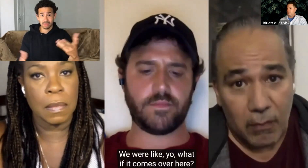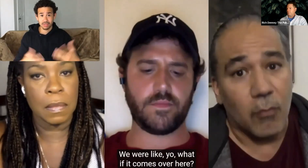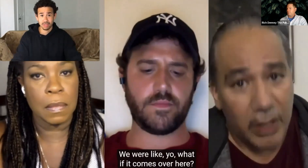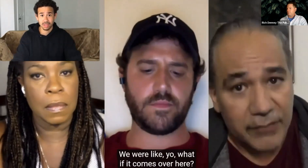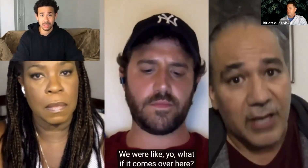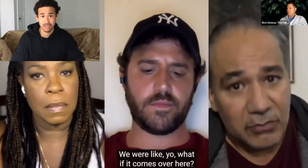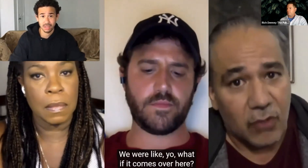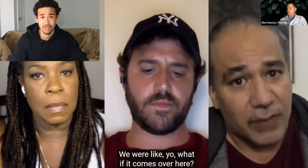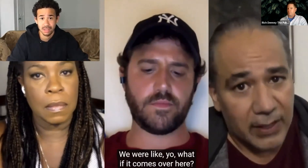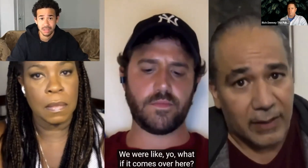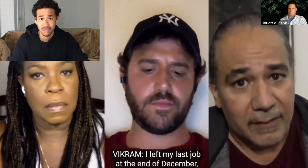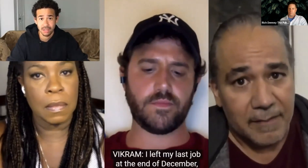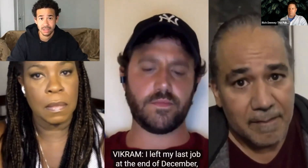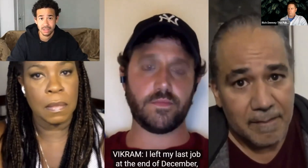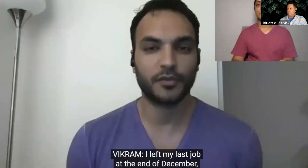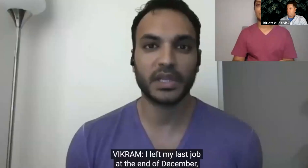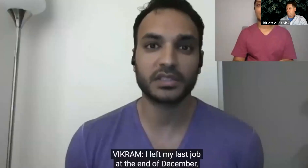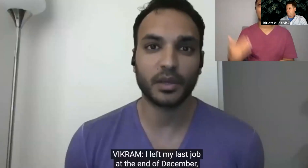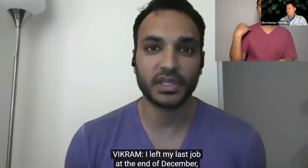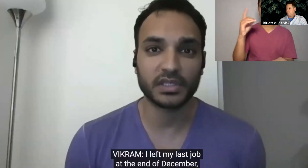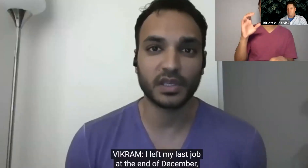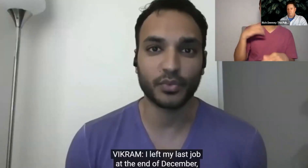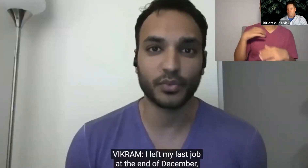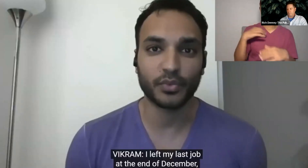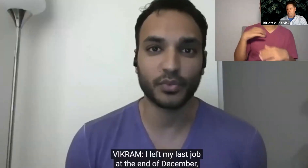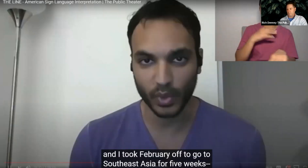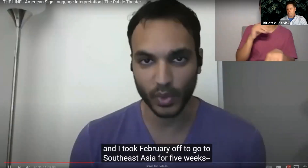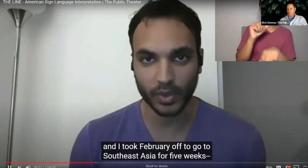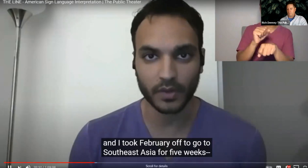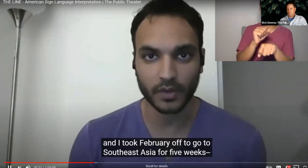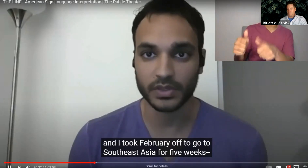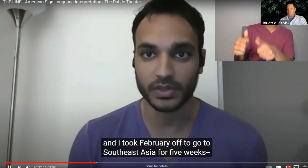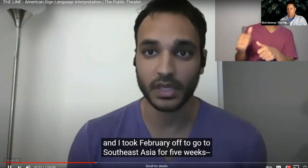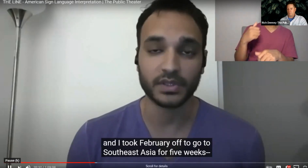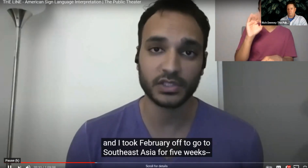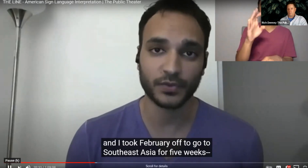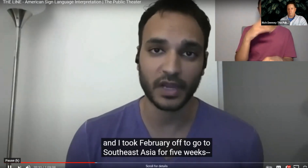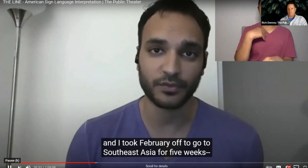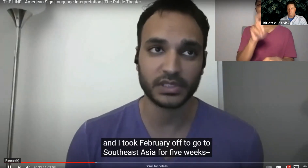what if it comes over here?" I left my last job at the end of December, and I took February off to go to Southeast Asia for five weeks.